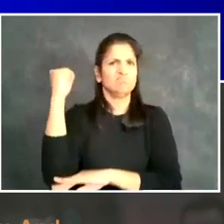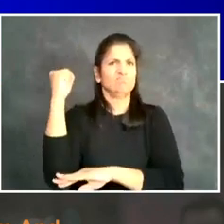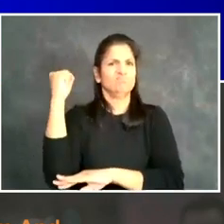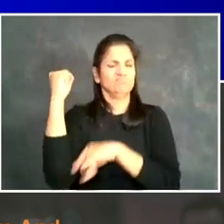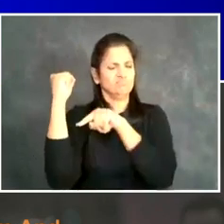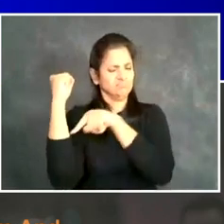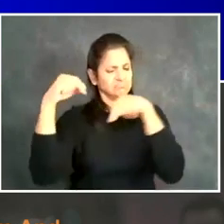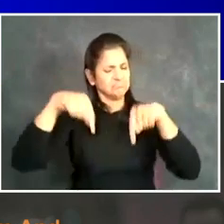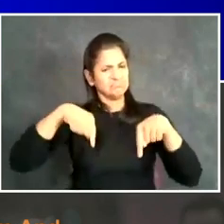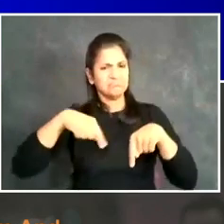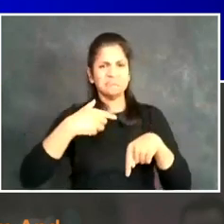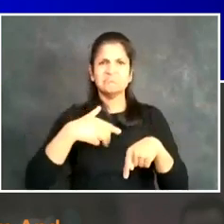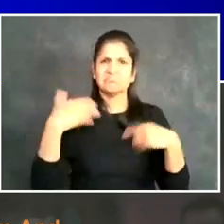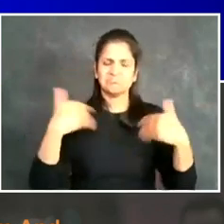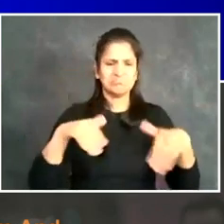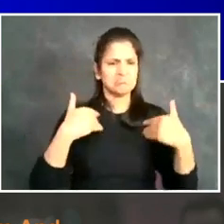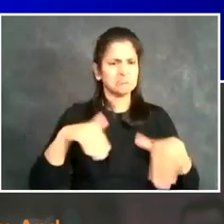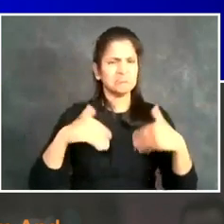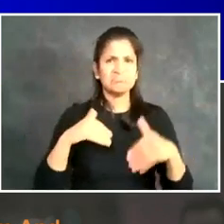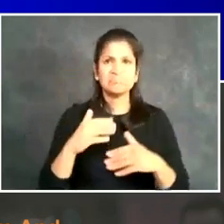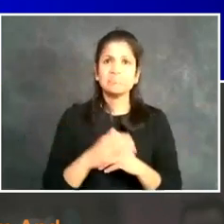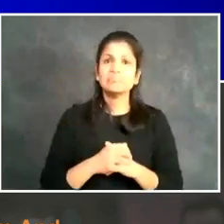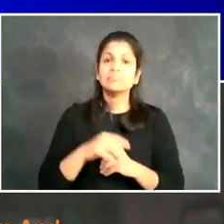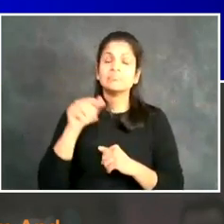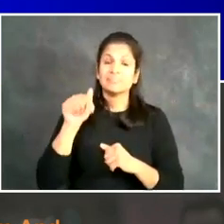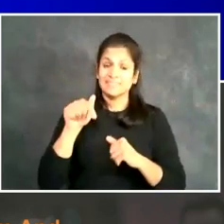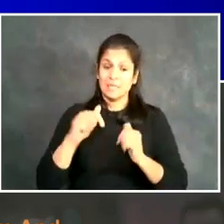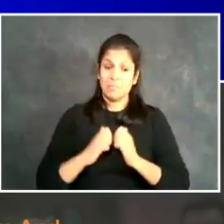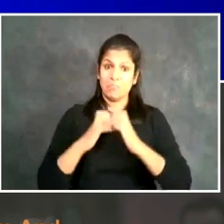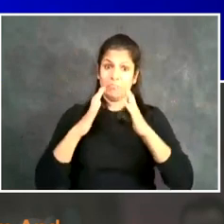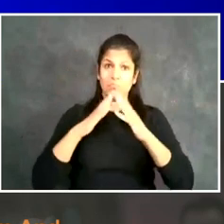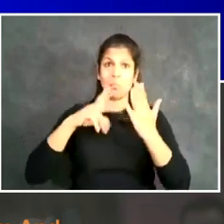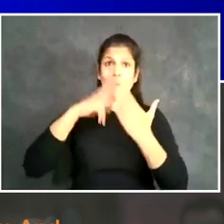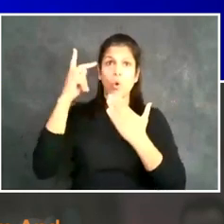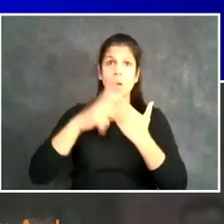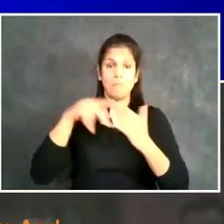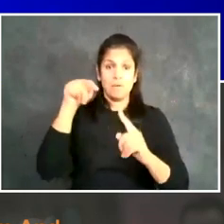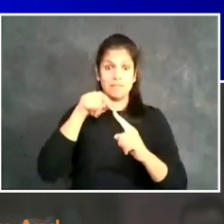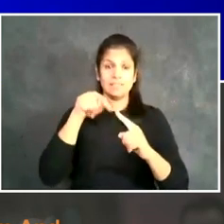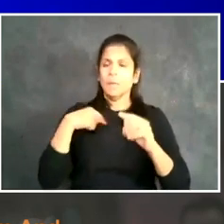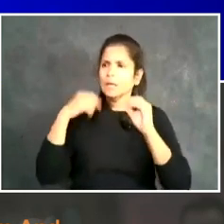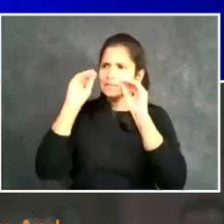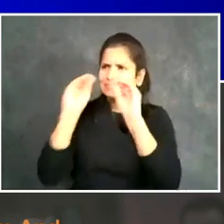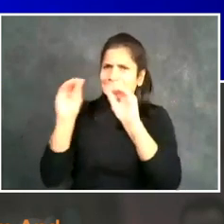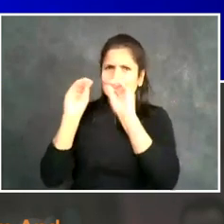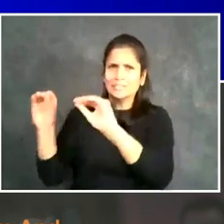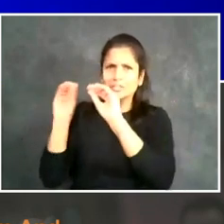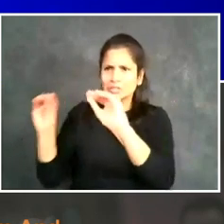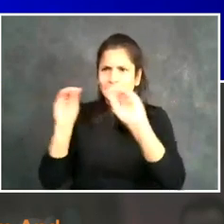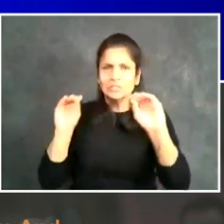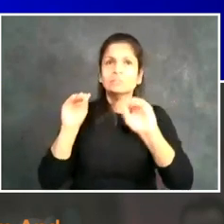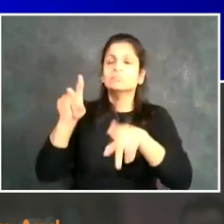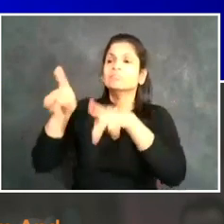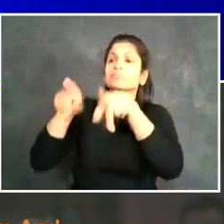AND IT WILL NOT BE A ONE OFF. THIS PROGRAM WILL THE TRAINERS